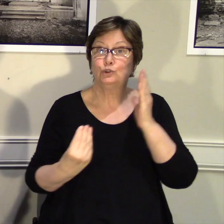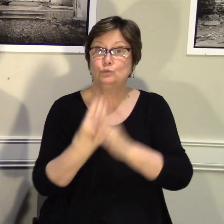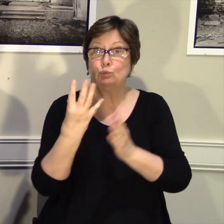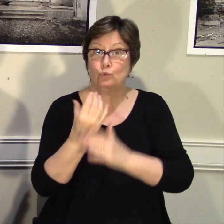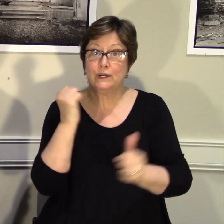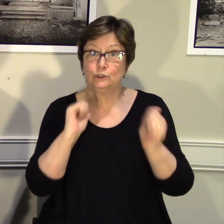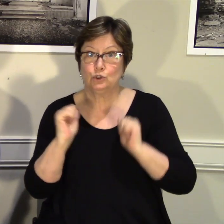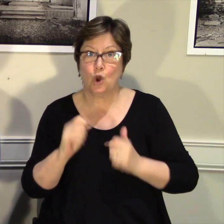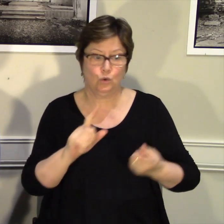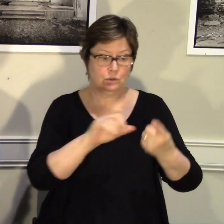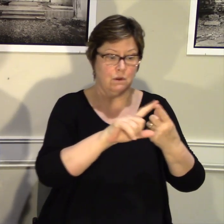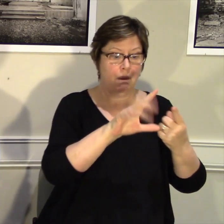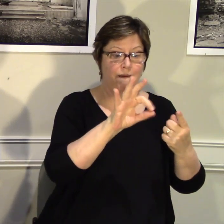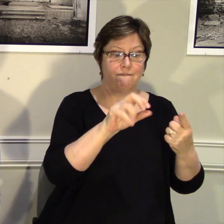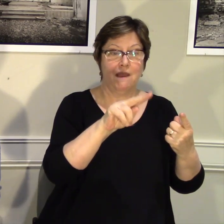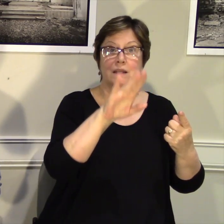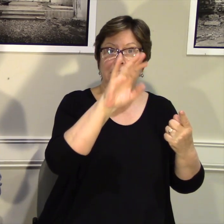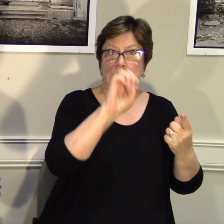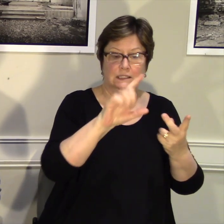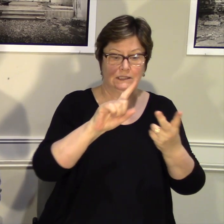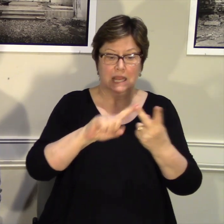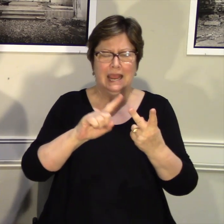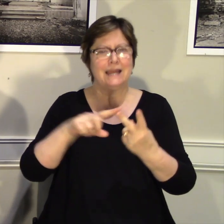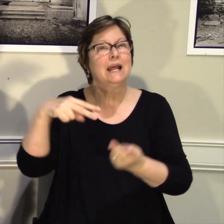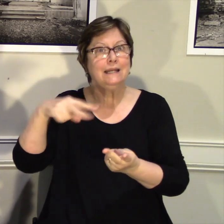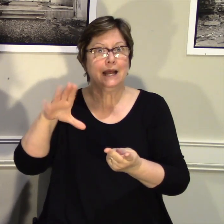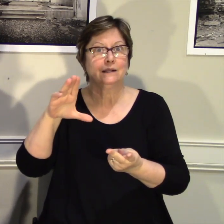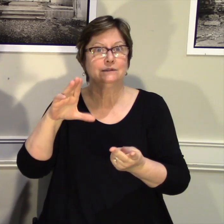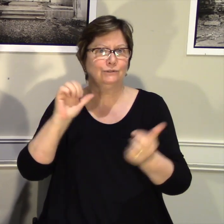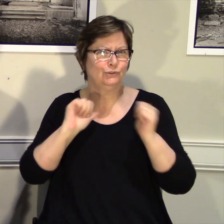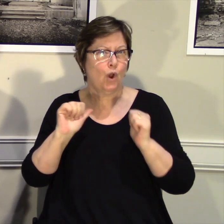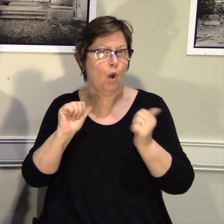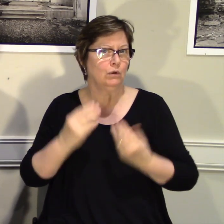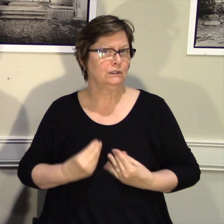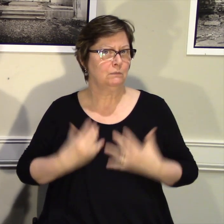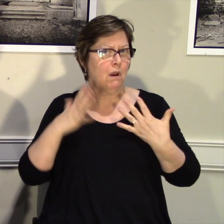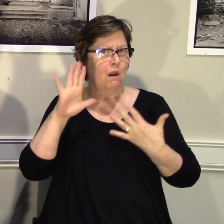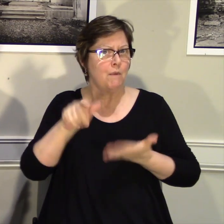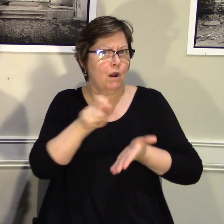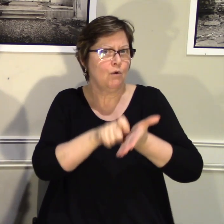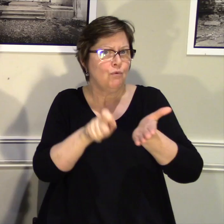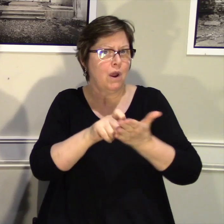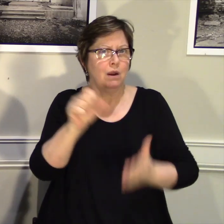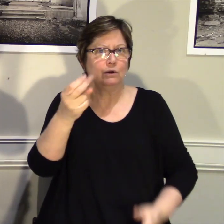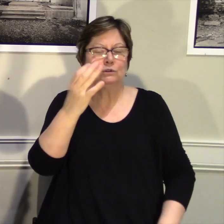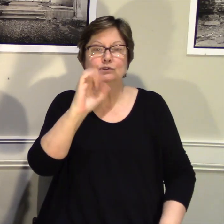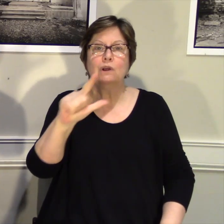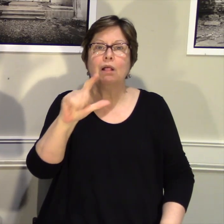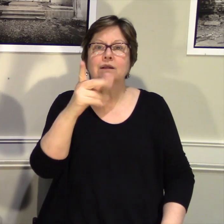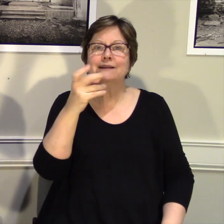Fences, and a dance show inspired by the work of Shel Silverstein. You don't have